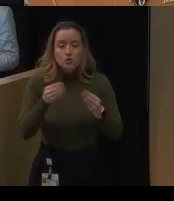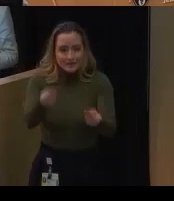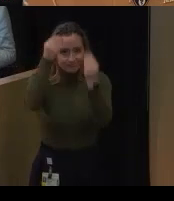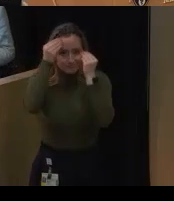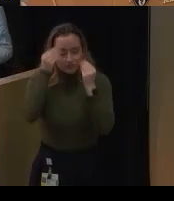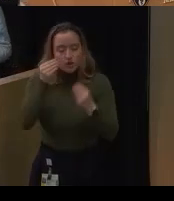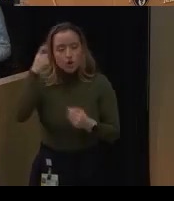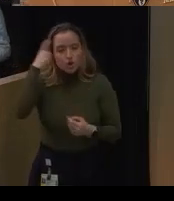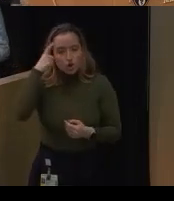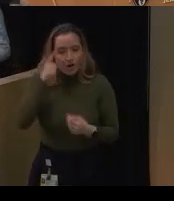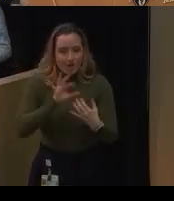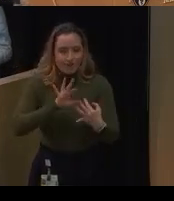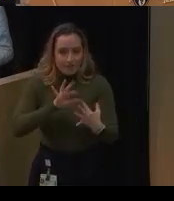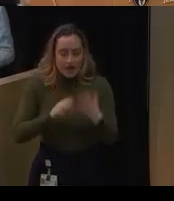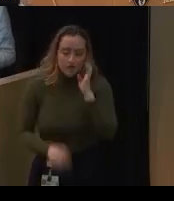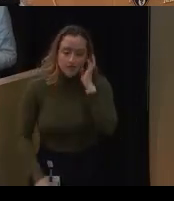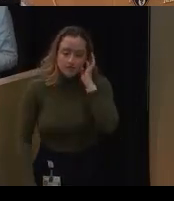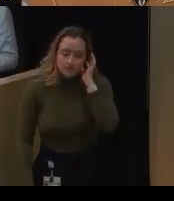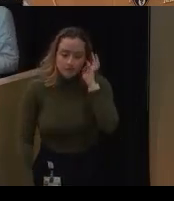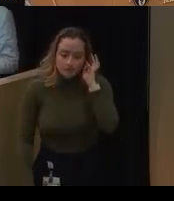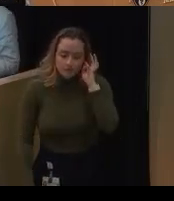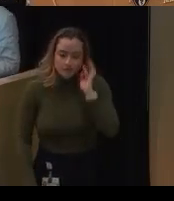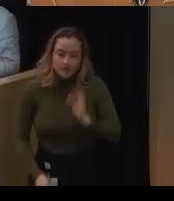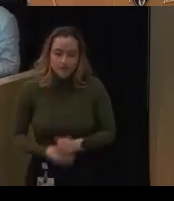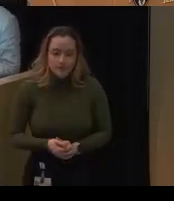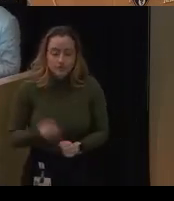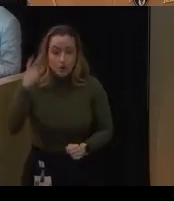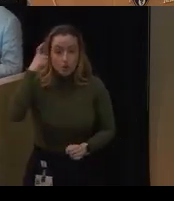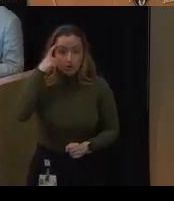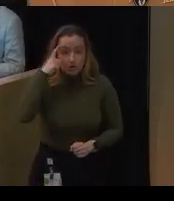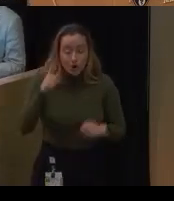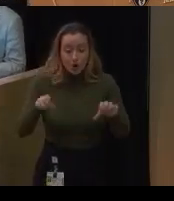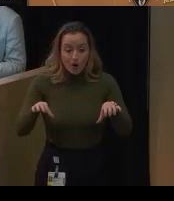and by providing this window into one's own neural activity as it unfolds in real